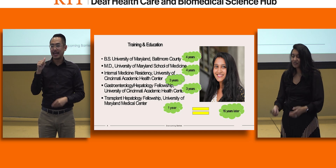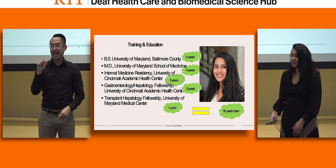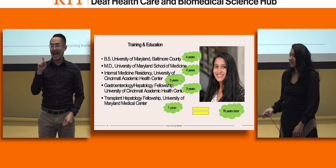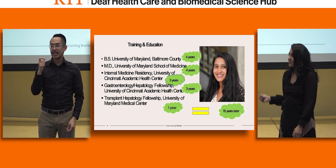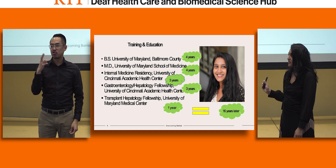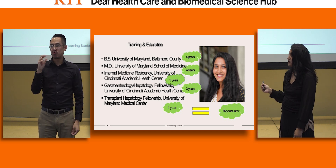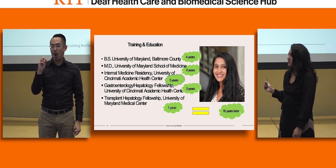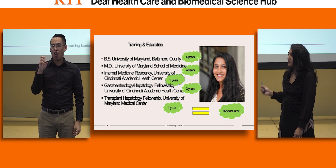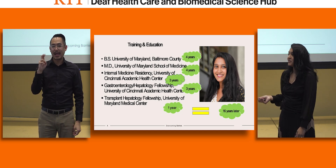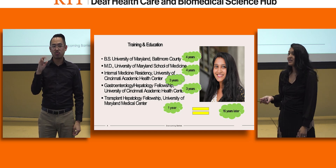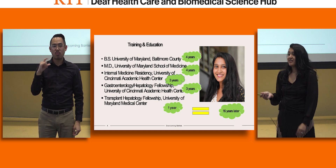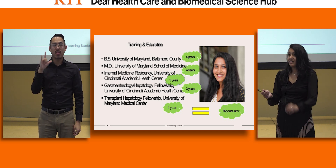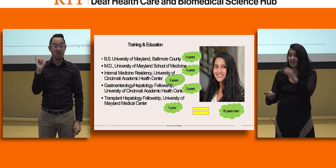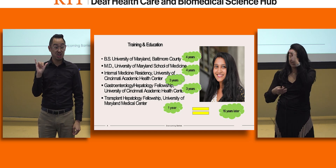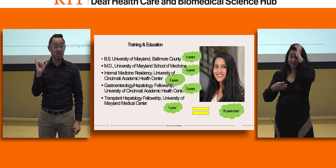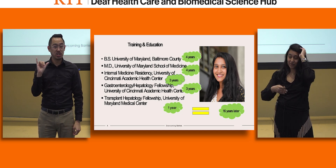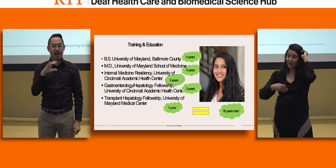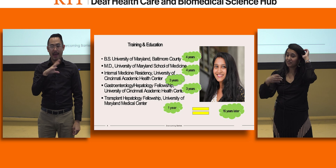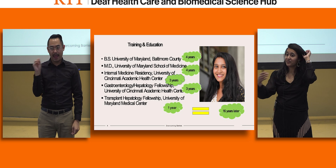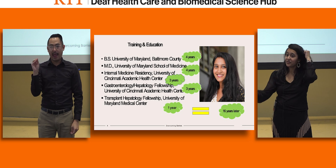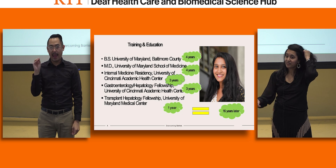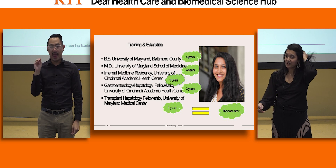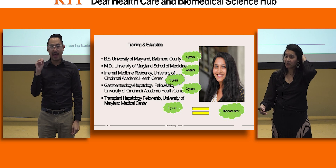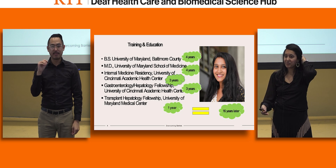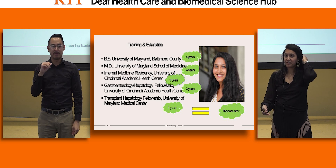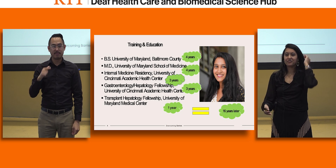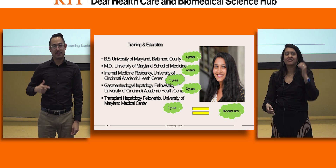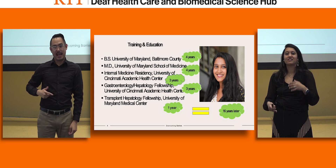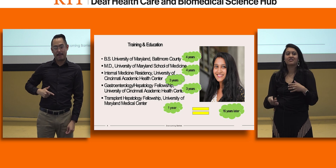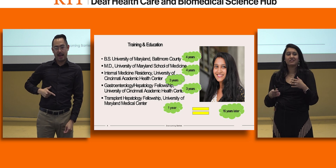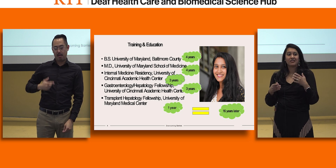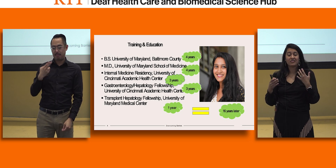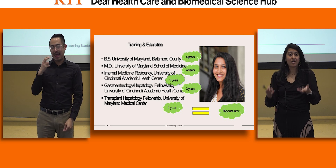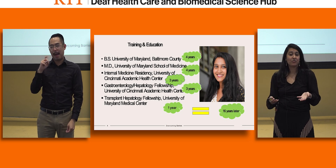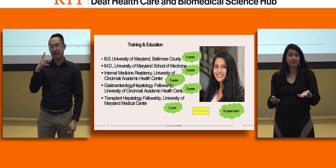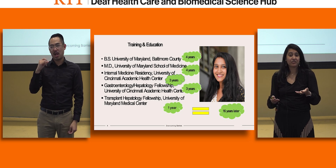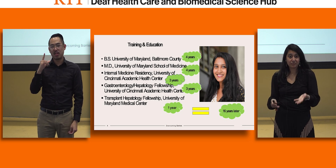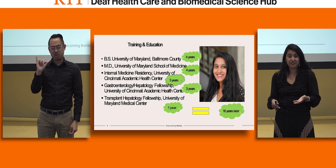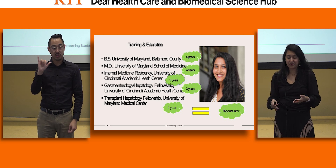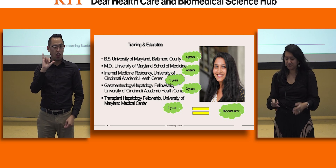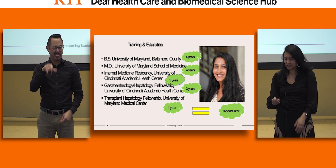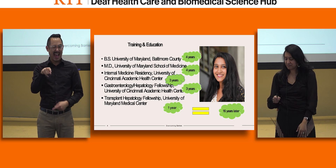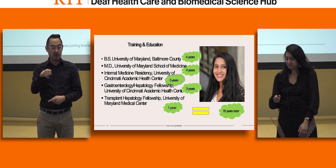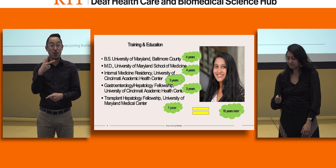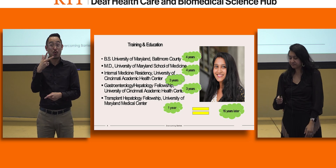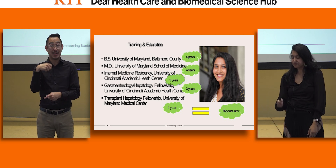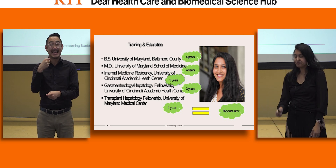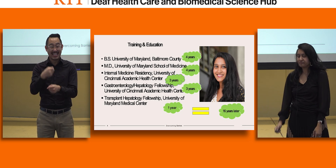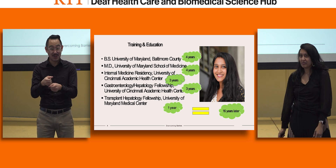and so, that fellowship, it requires further subspecialization, and that was three years.